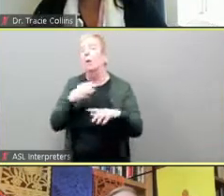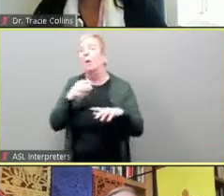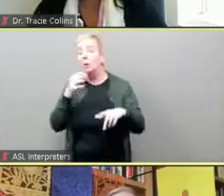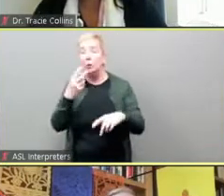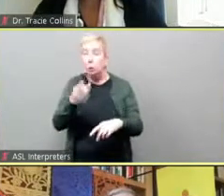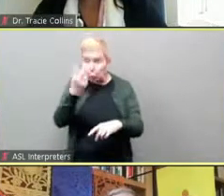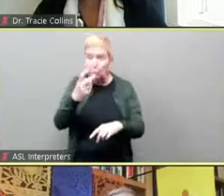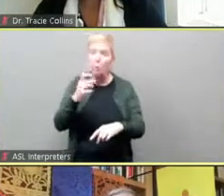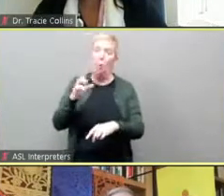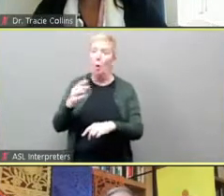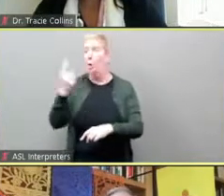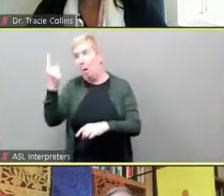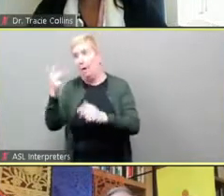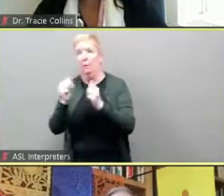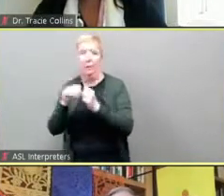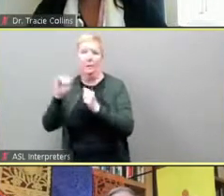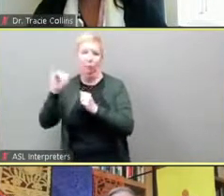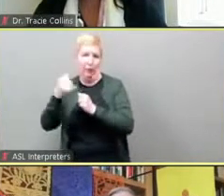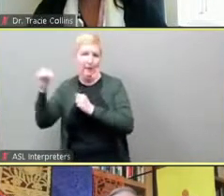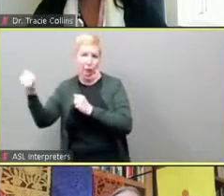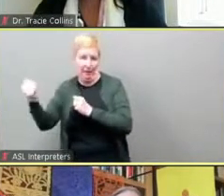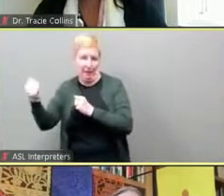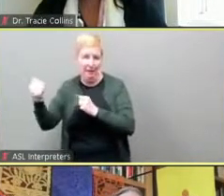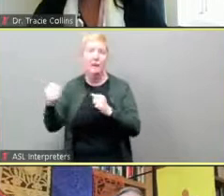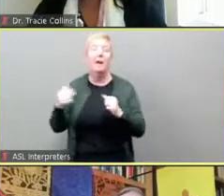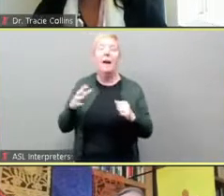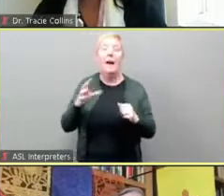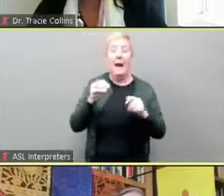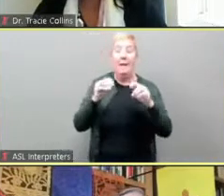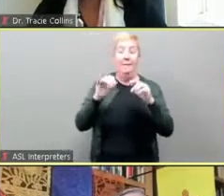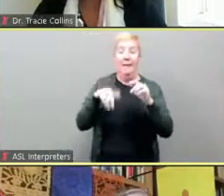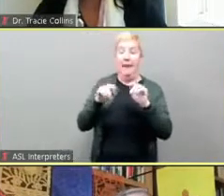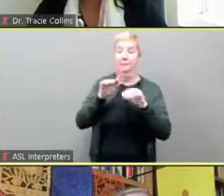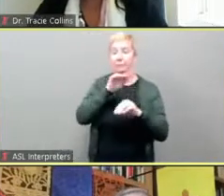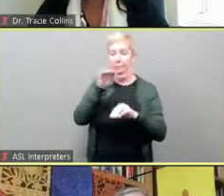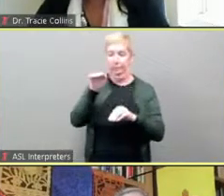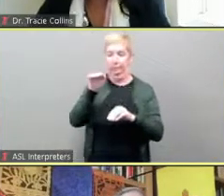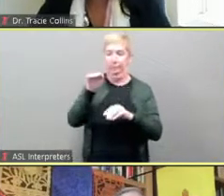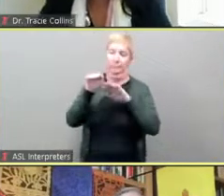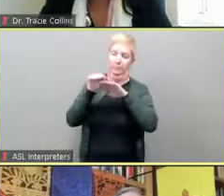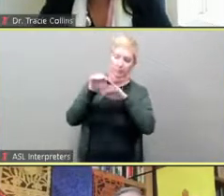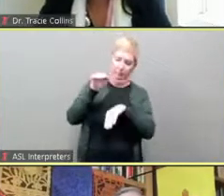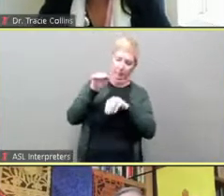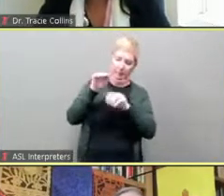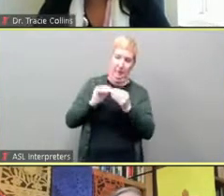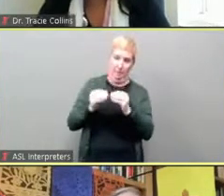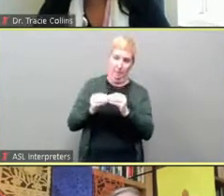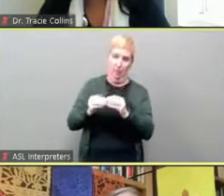Moderna and the denominator. It's all that people 16 and over in that county,